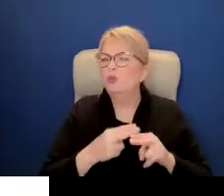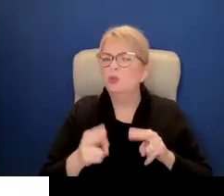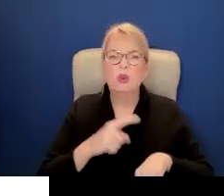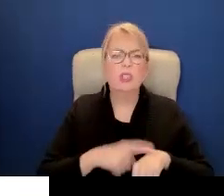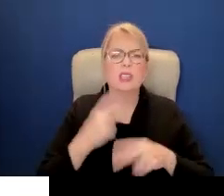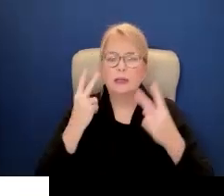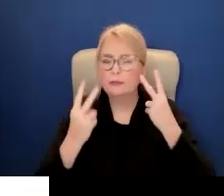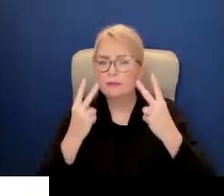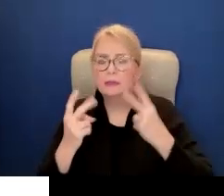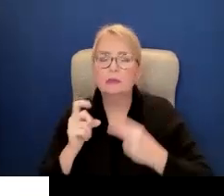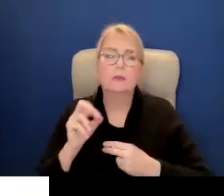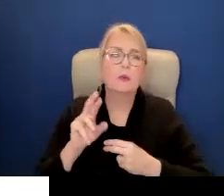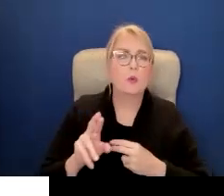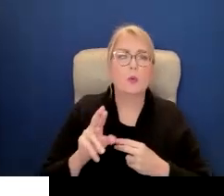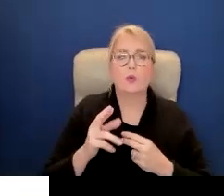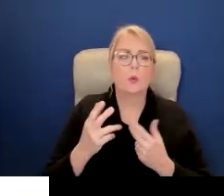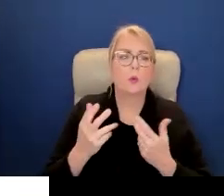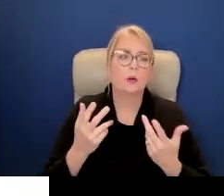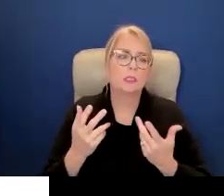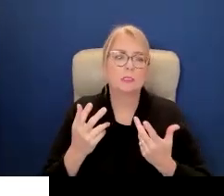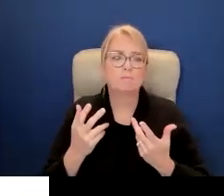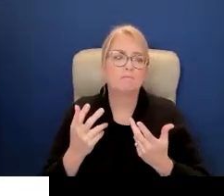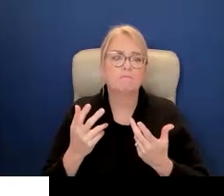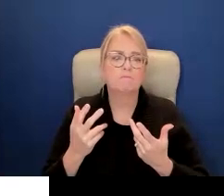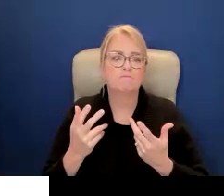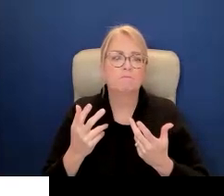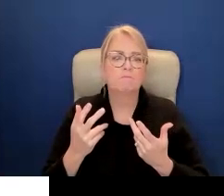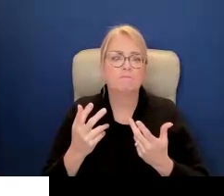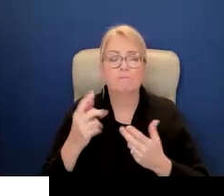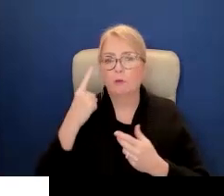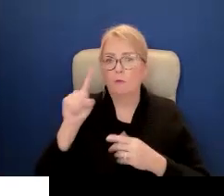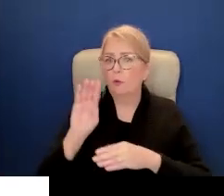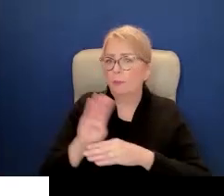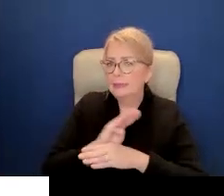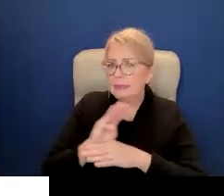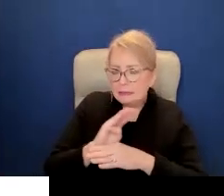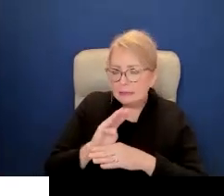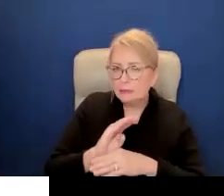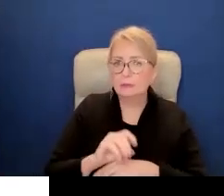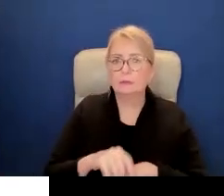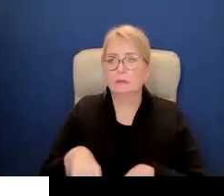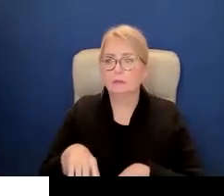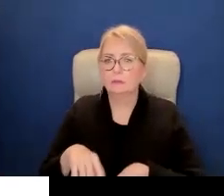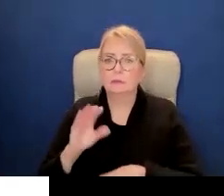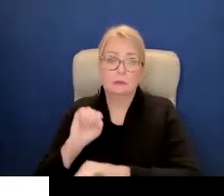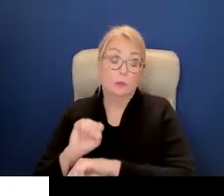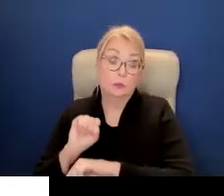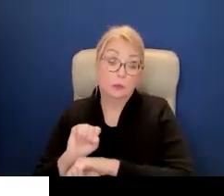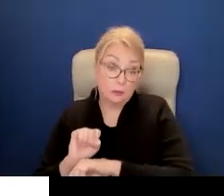or maybe nonimmigrant visas for business or employment or academic purpose.